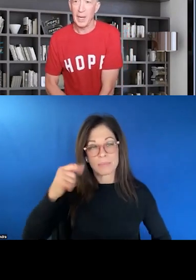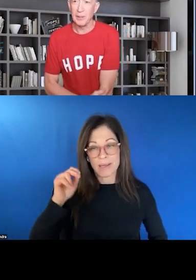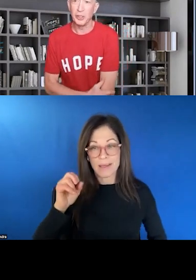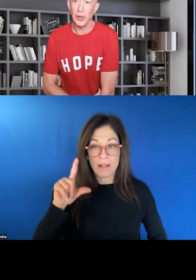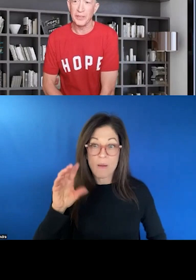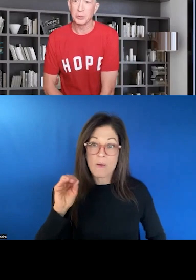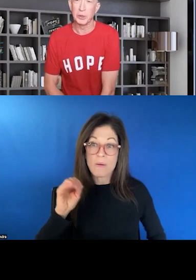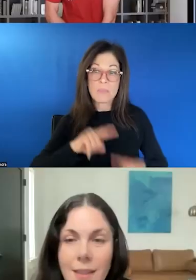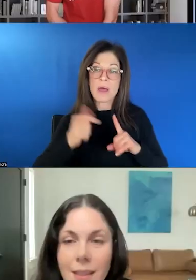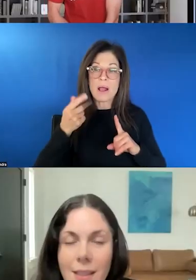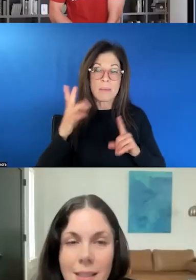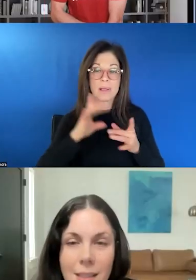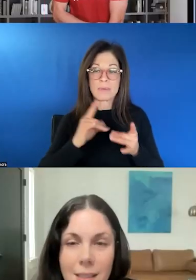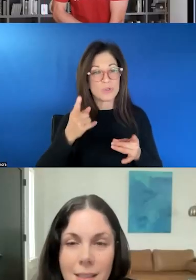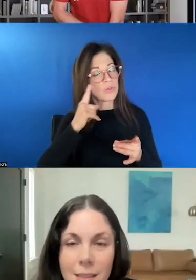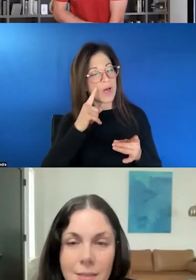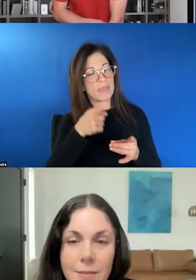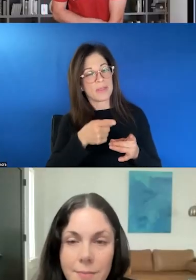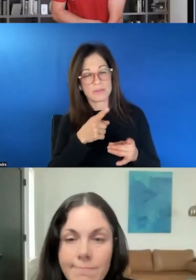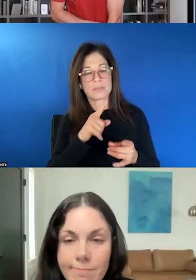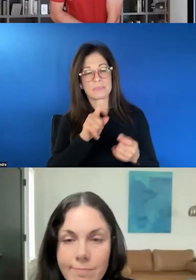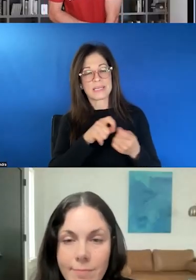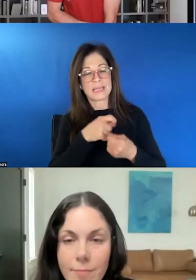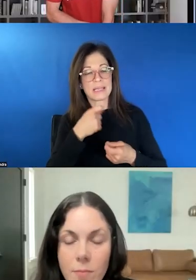STEPHANIE, YOU THOUGHT THIS WAS APPROPRIATE FOR TODAY'S